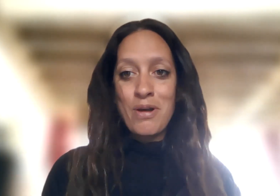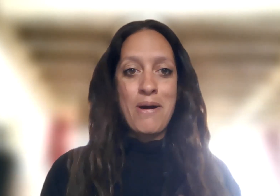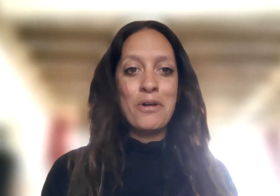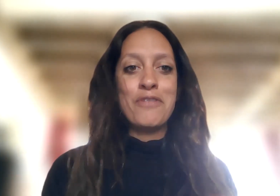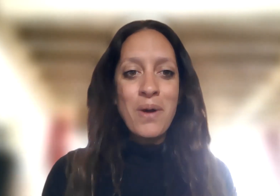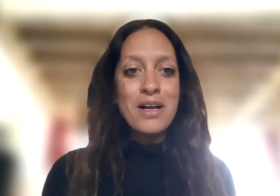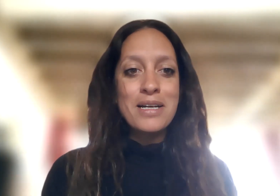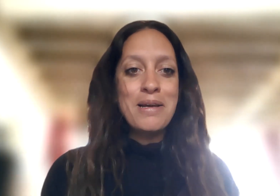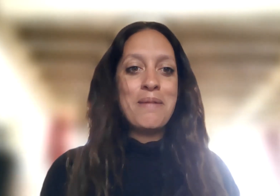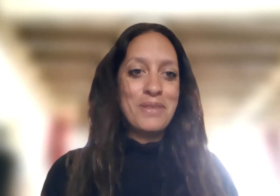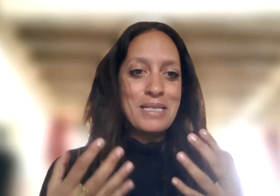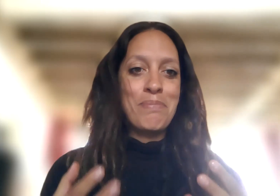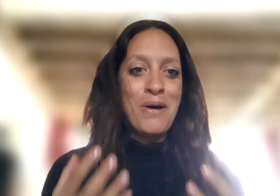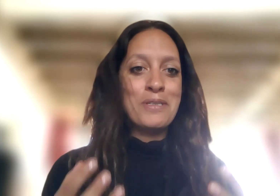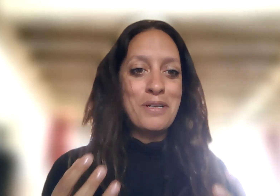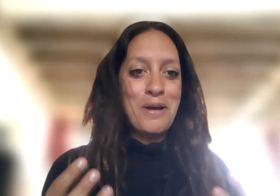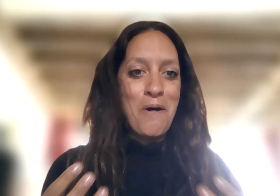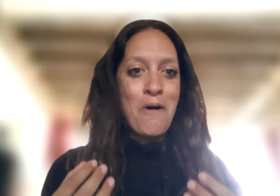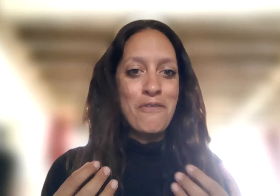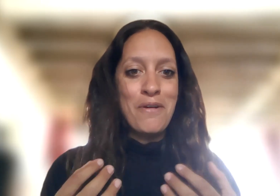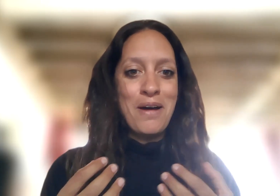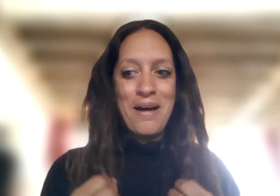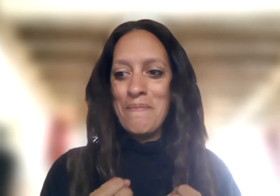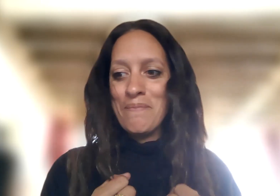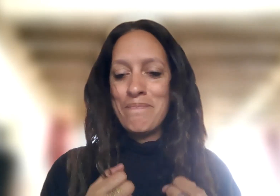Then the last thing, the culture side, it is like making sur